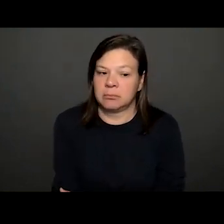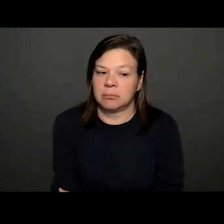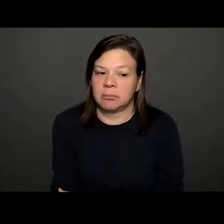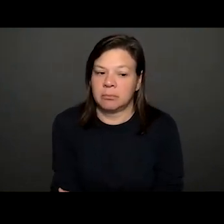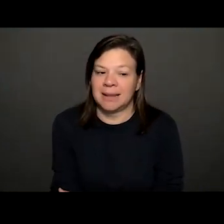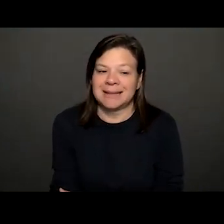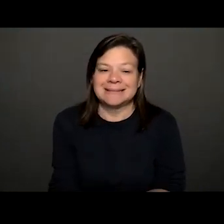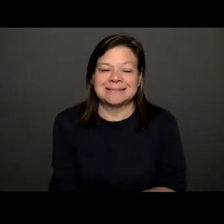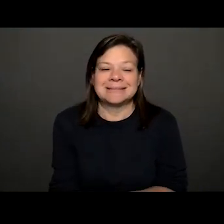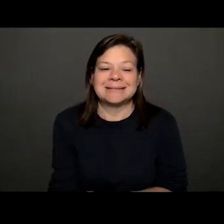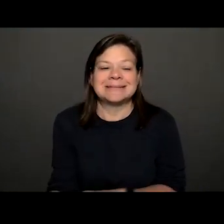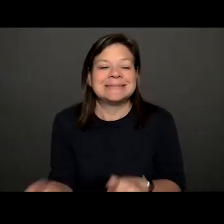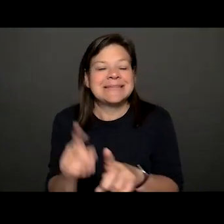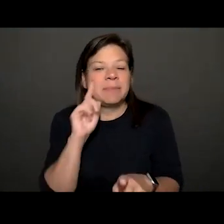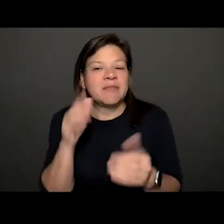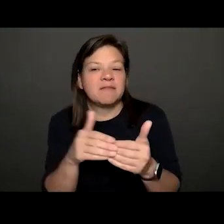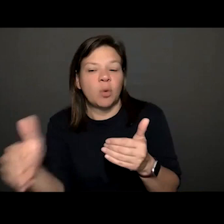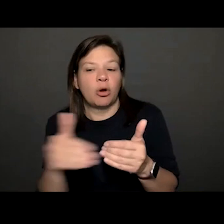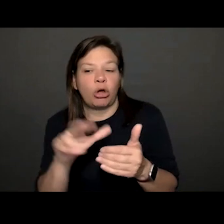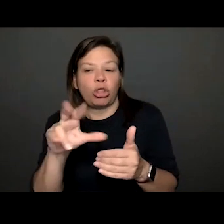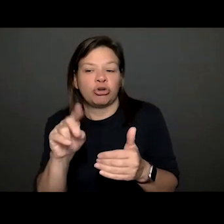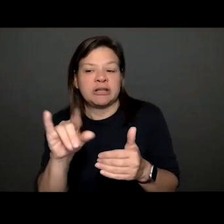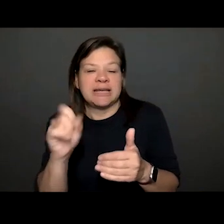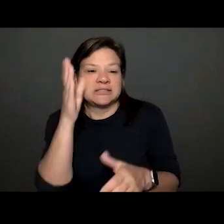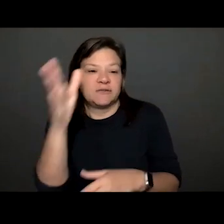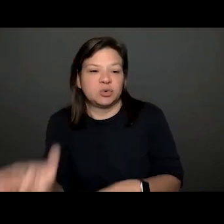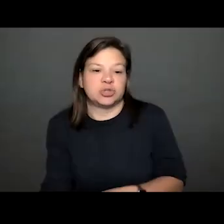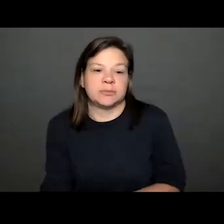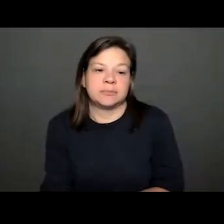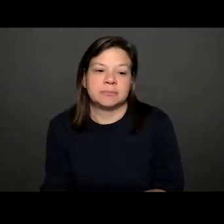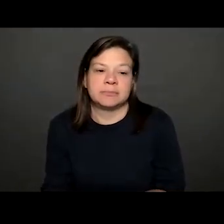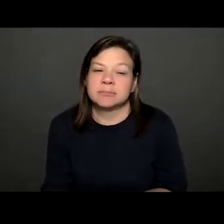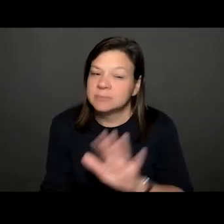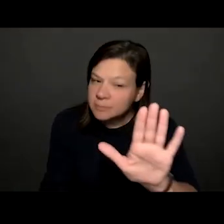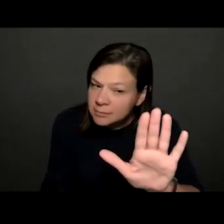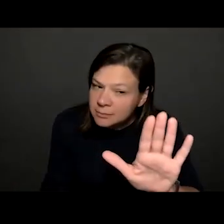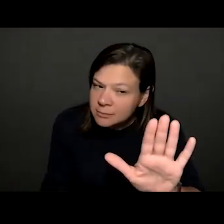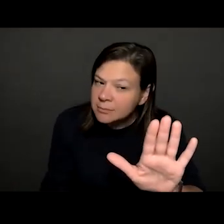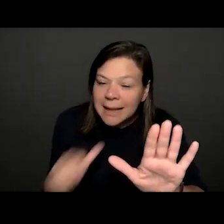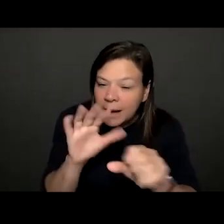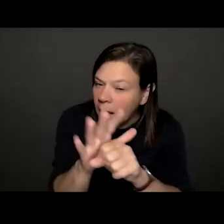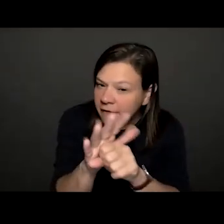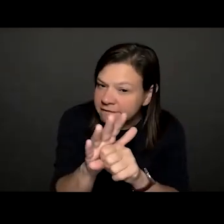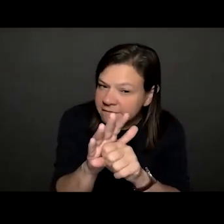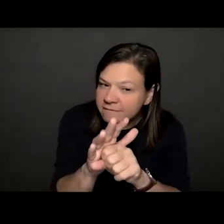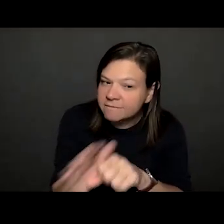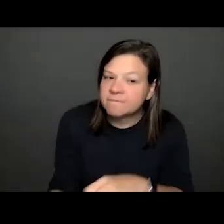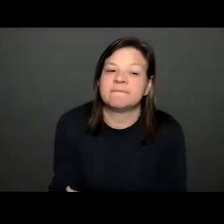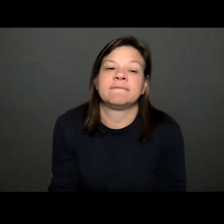ALL RIGHT, THAT'S NOT ENOUGH YET. WE NEED TO ACTUALLY USE THESE VARIABLES OR ELSE WE GET AN ERROR.